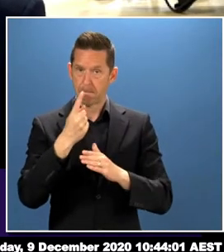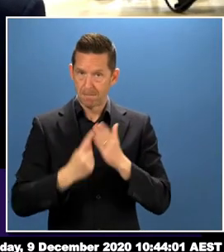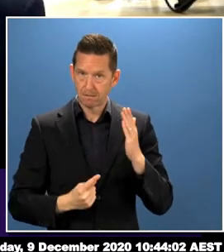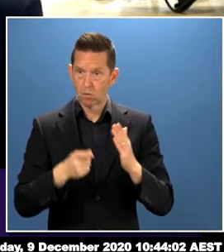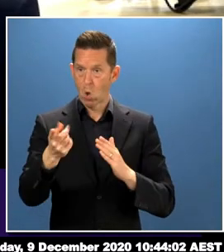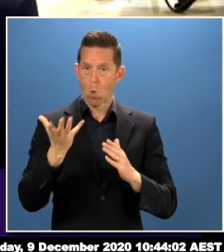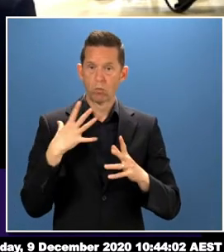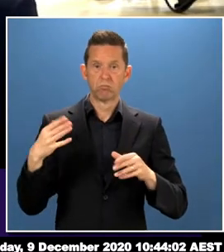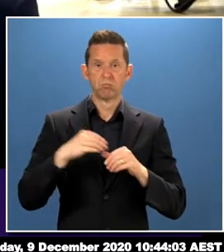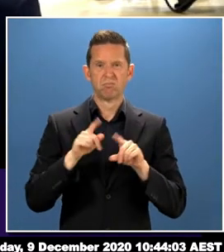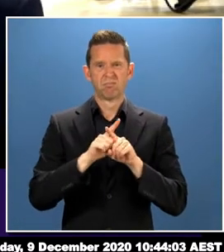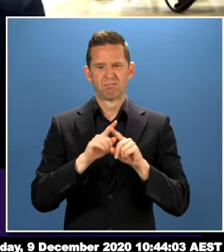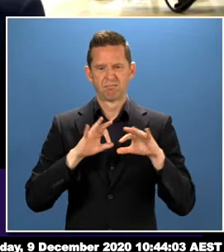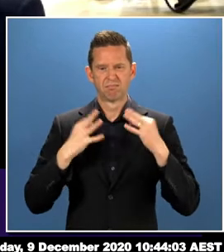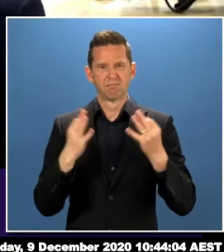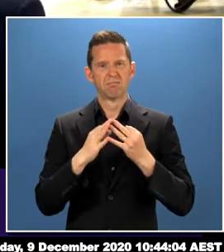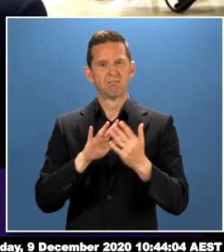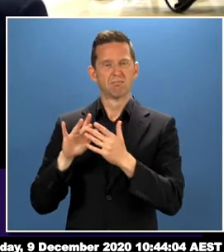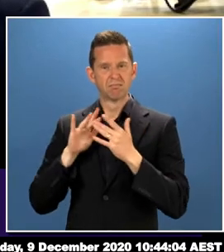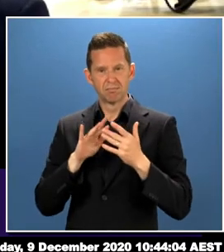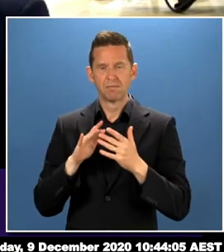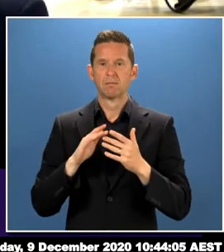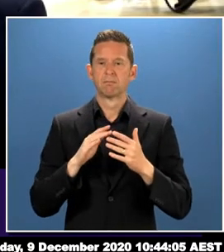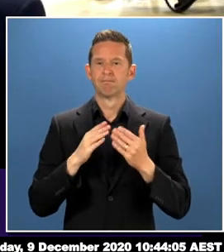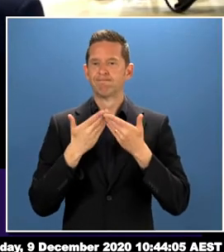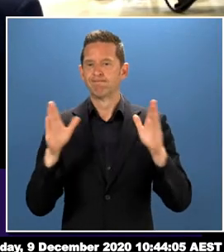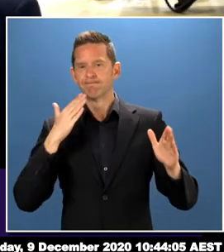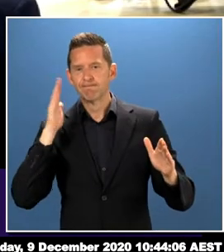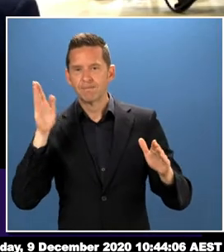connect and just have a chat about diversity in their profession.